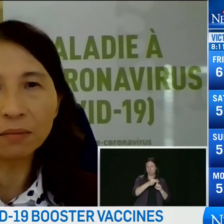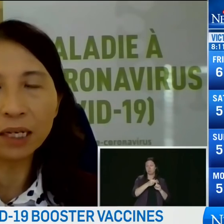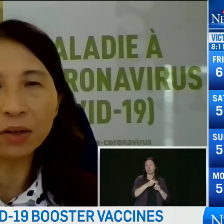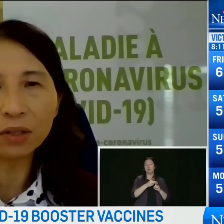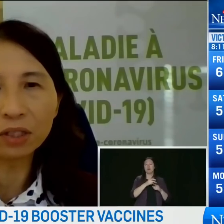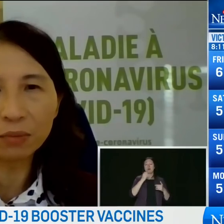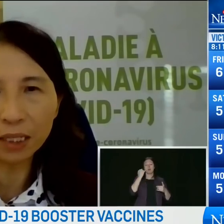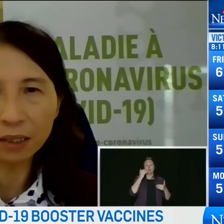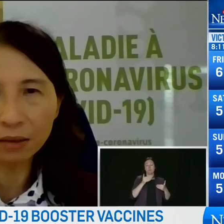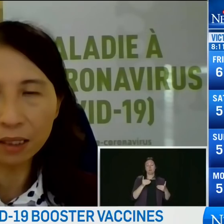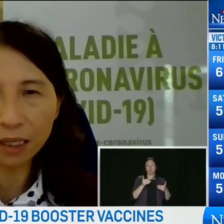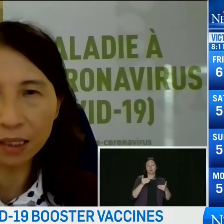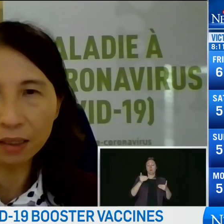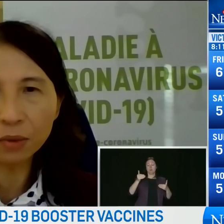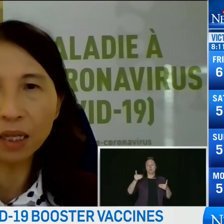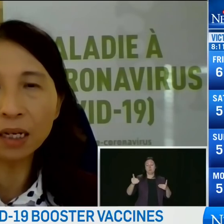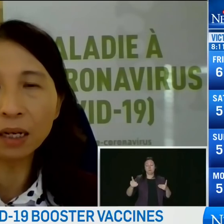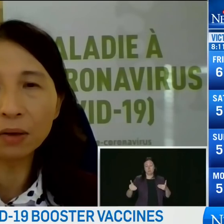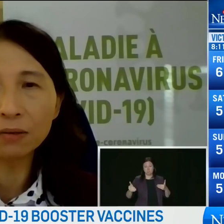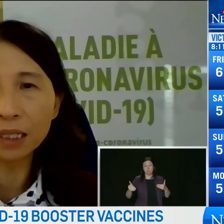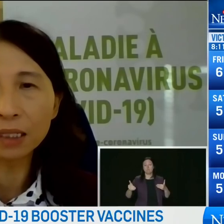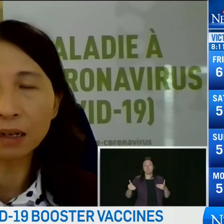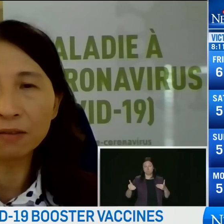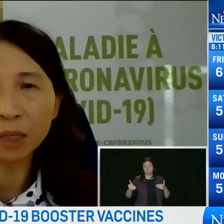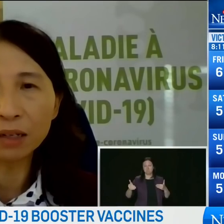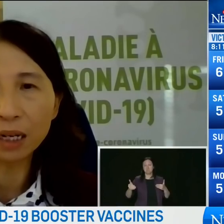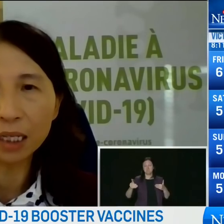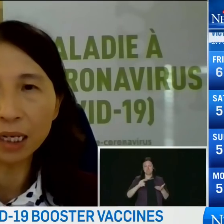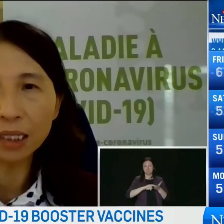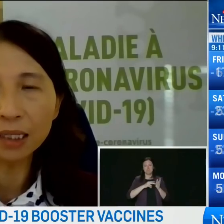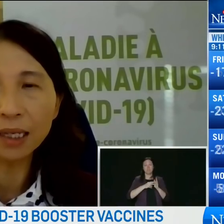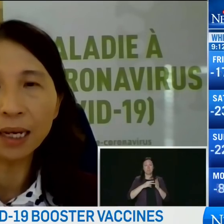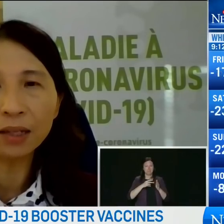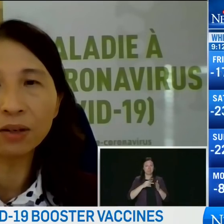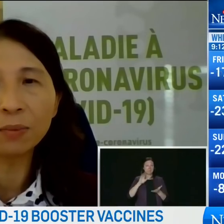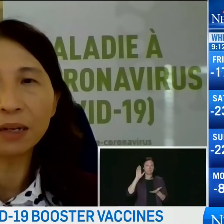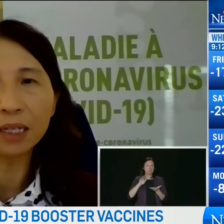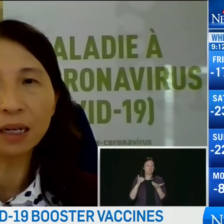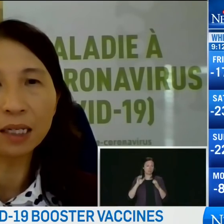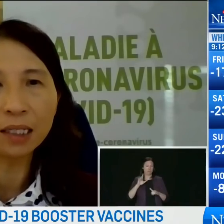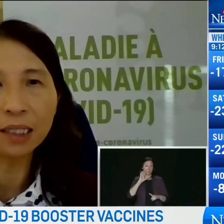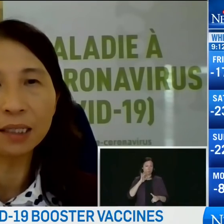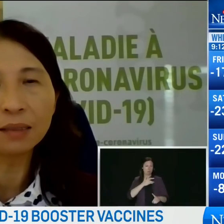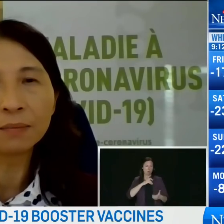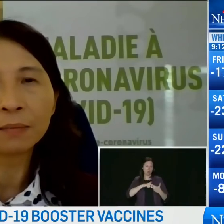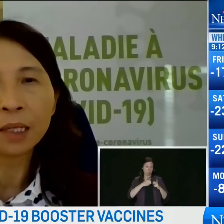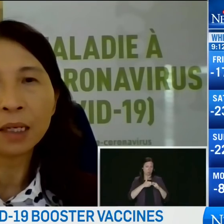RESULTS IN STRONGER IMMUNE RESPONSE AND A HIGHER VACCINE EFFECTIVENESS AND THAT LONGER